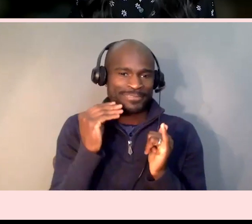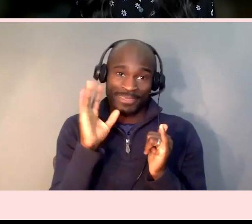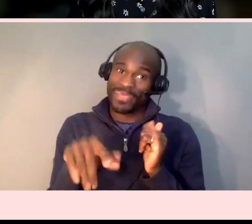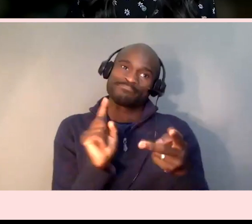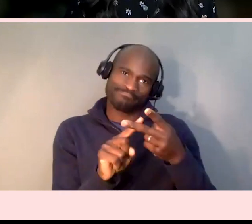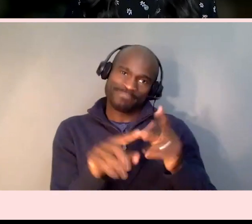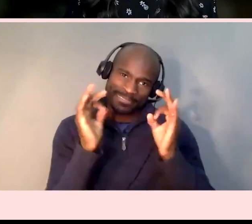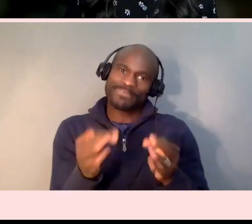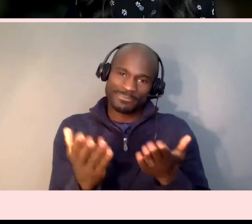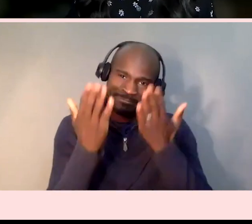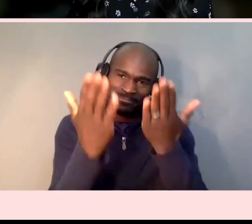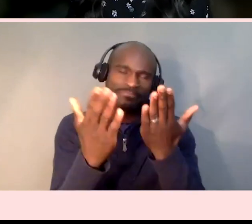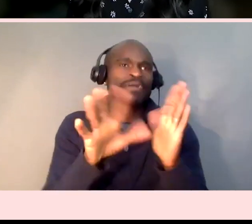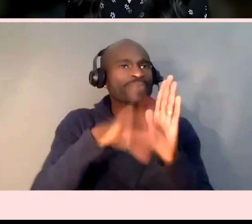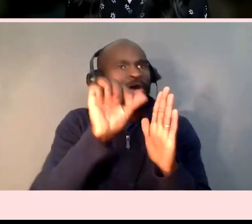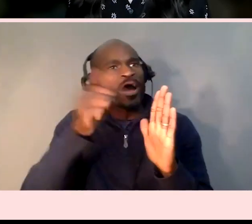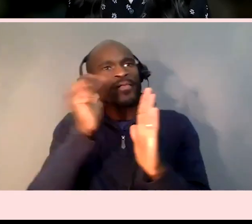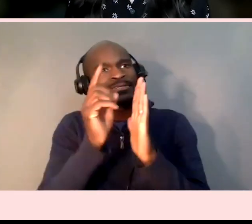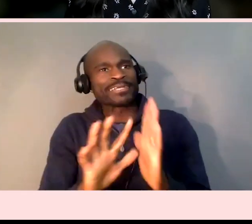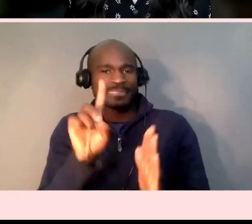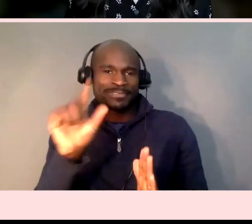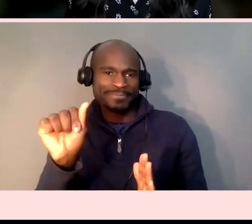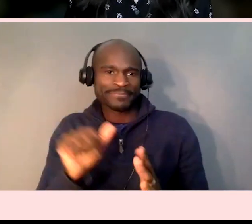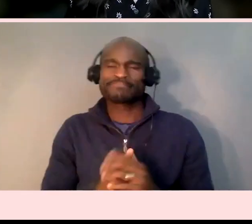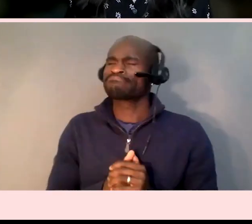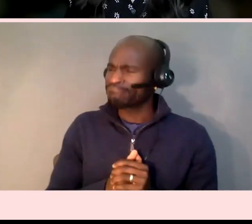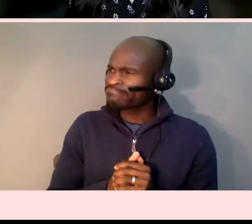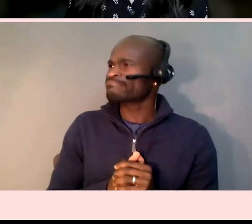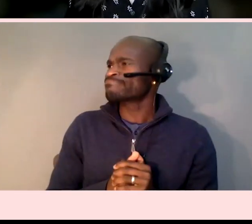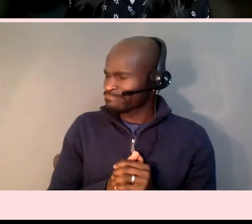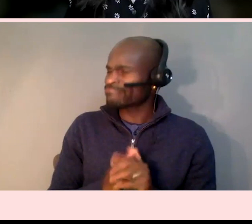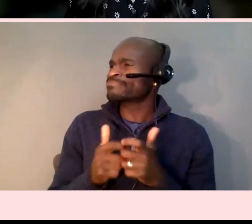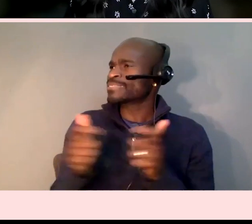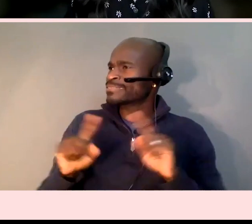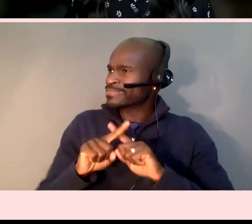Yeah, that's awesome. Community makes such a big difference in so many different ways. It really does.